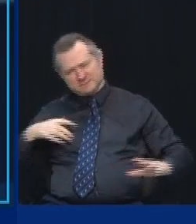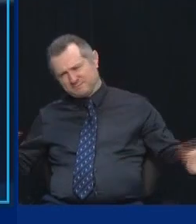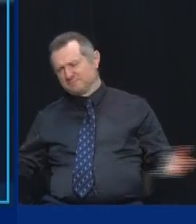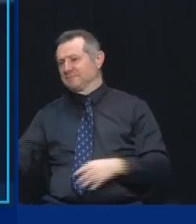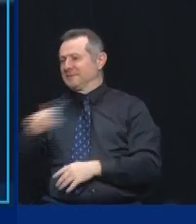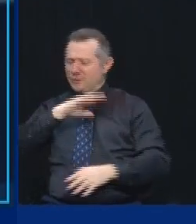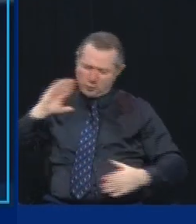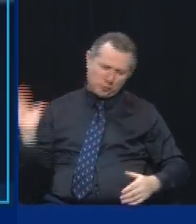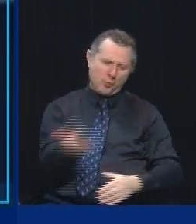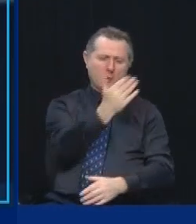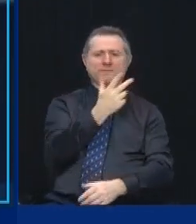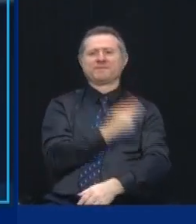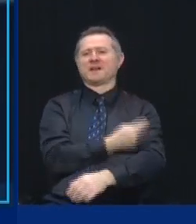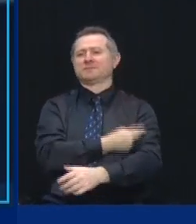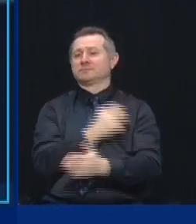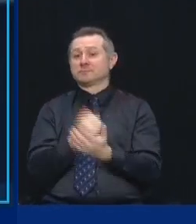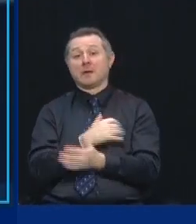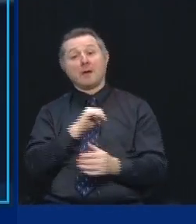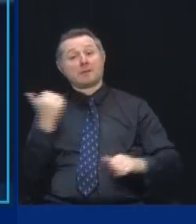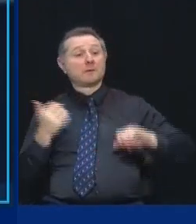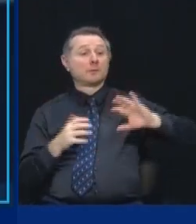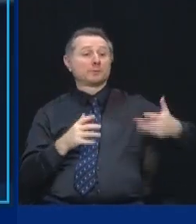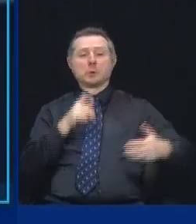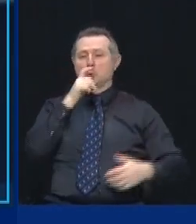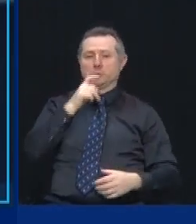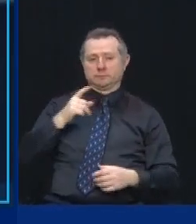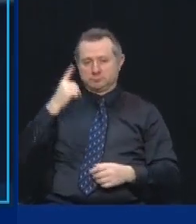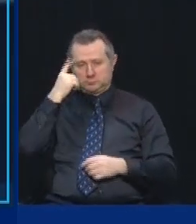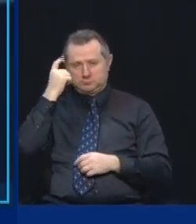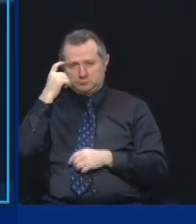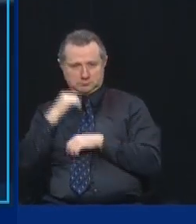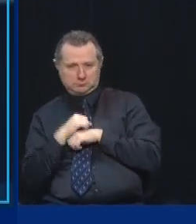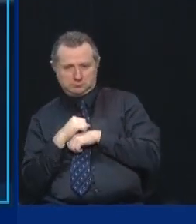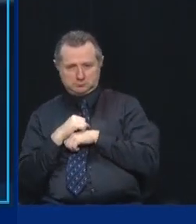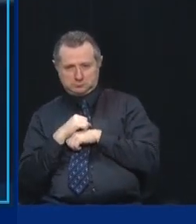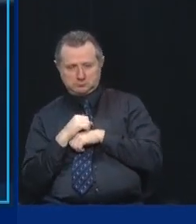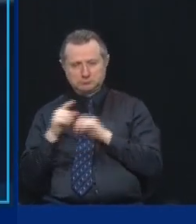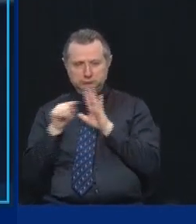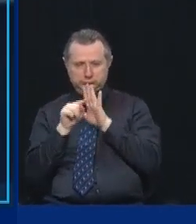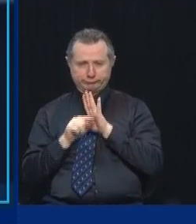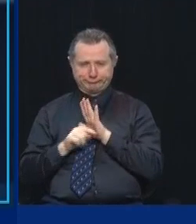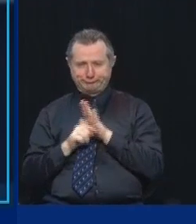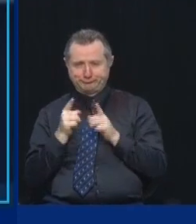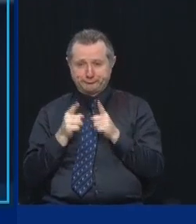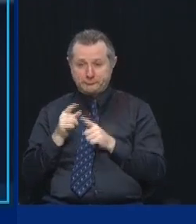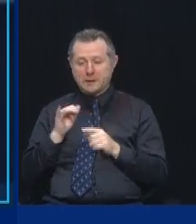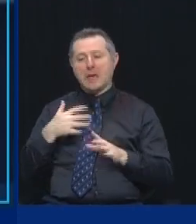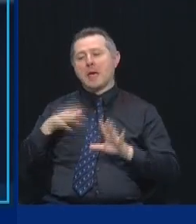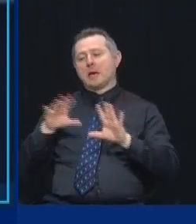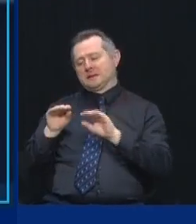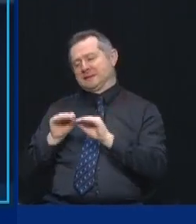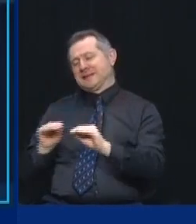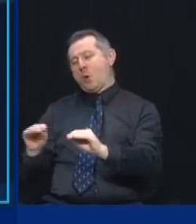PUT THEM ON A BUS AND BRING THEM TO A MASS VACCINATION SITE. BECAUSE THAT IS THE POPULATION THAT WE NEED TO VACCINATE.